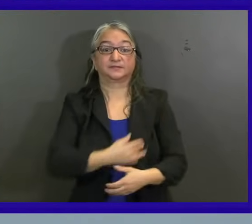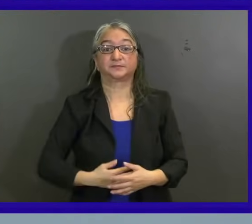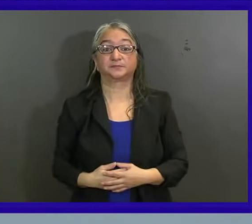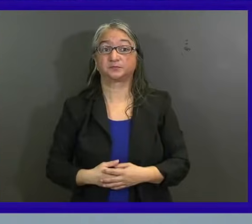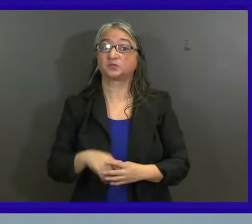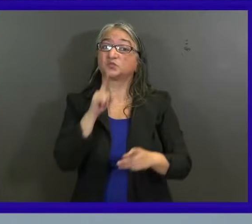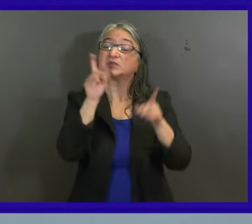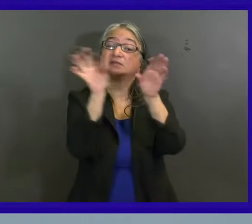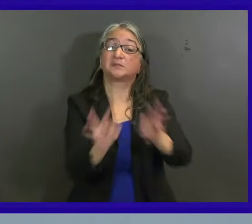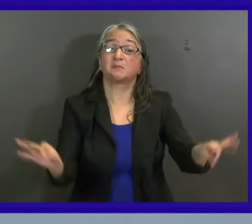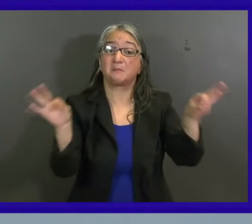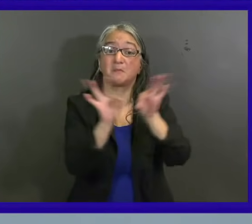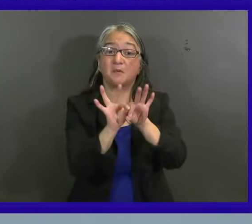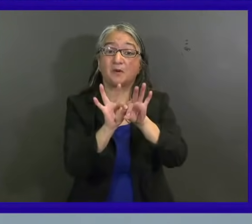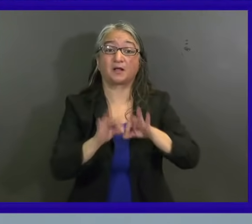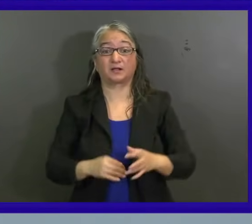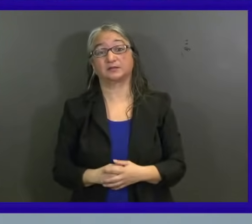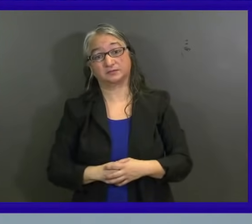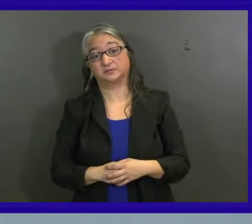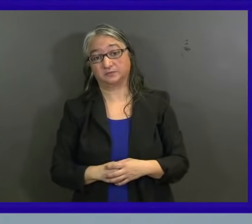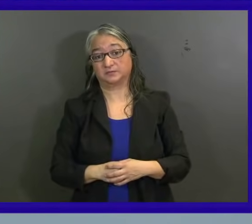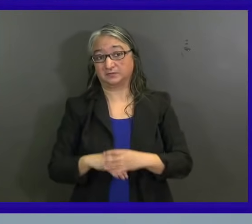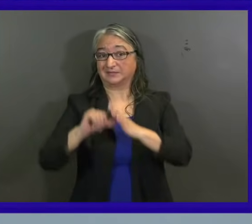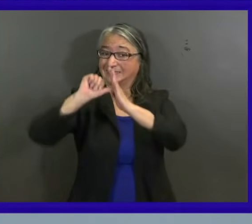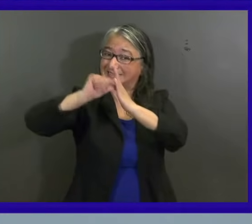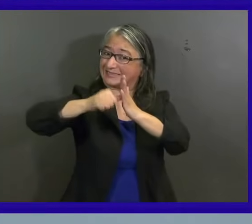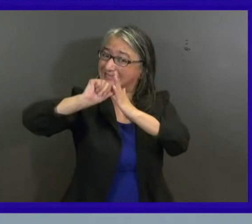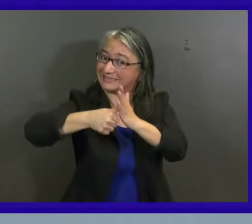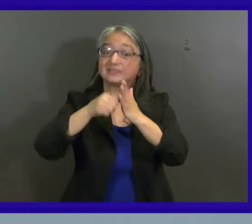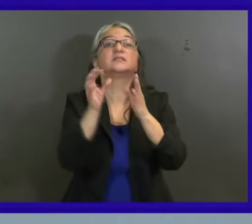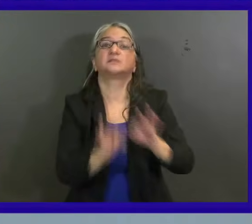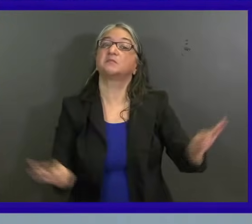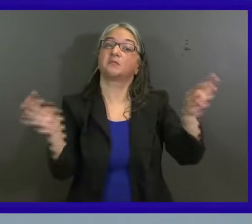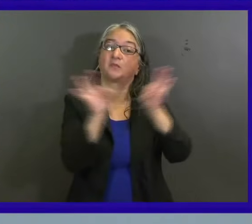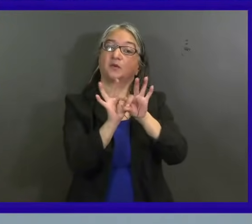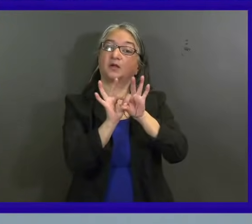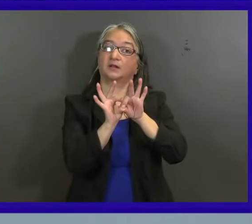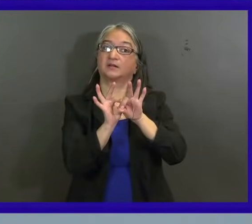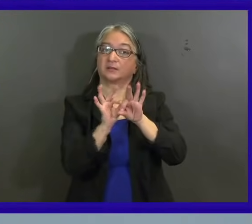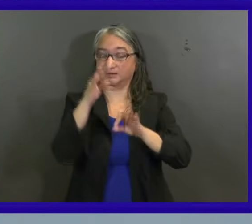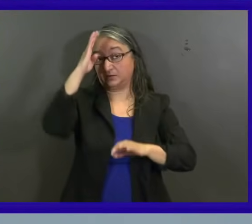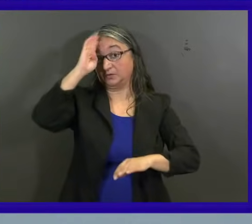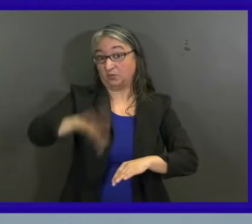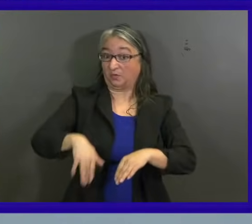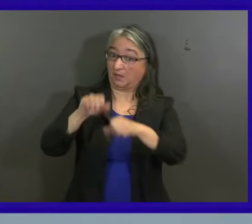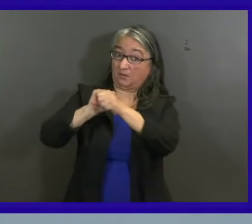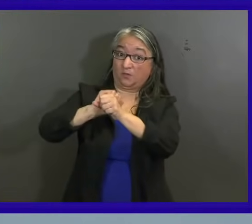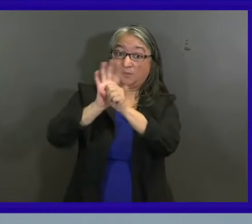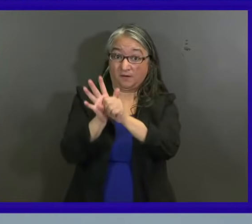not have heard it yet first we know that covet vaccines are highly effective but no vaccine